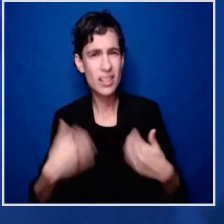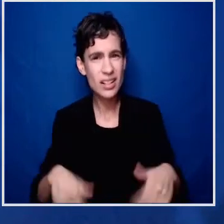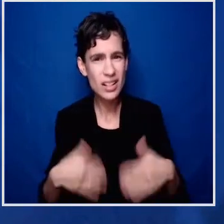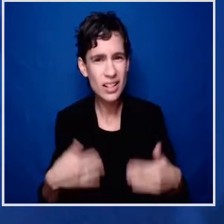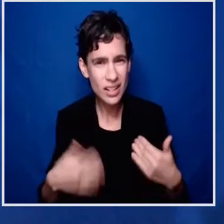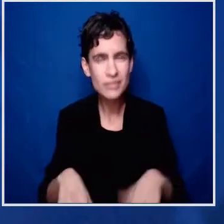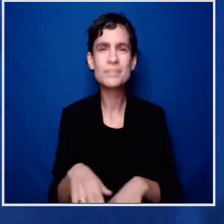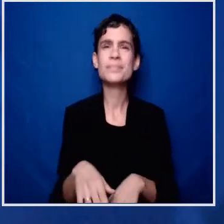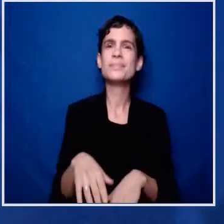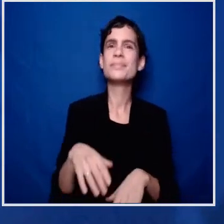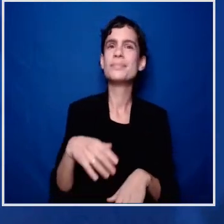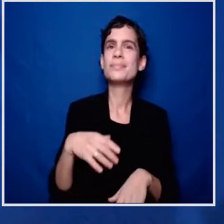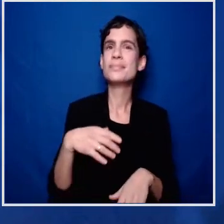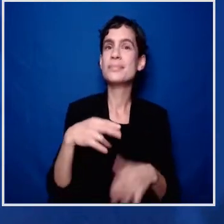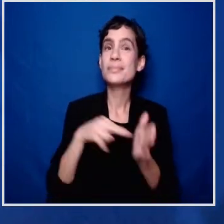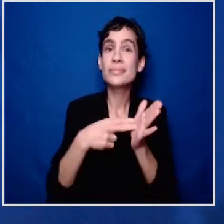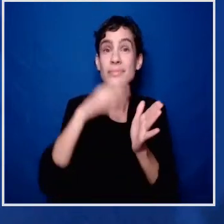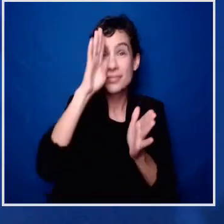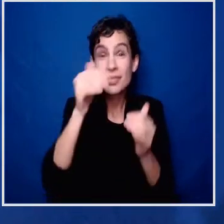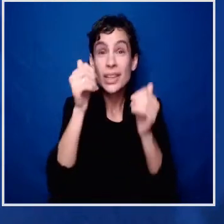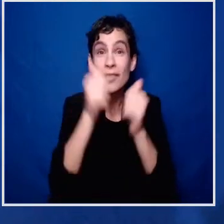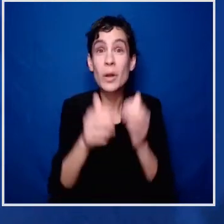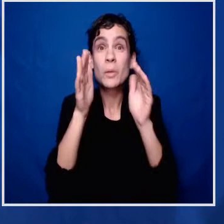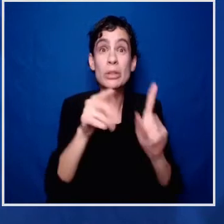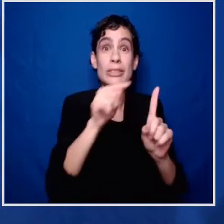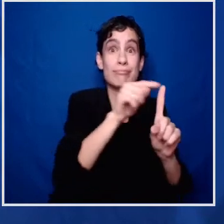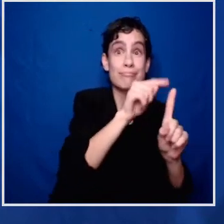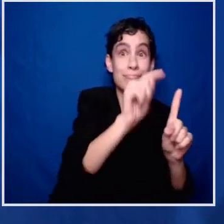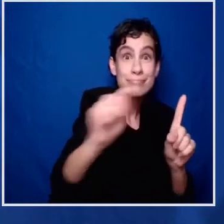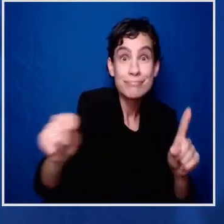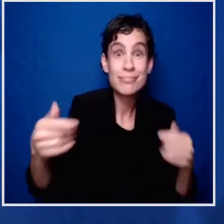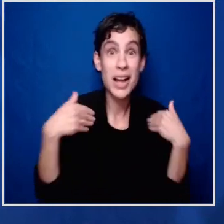WHO CANNOT SPEAK FOR THEMSELVES.